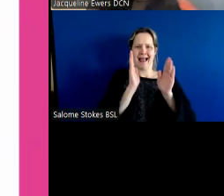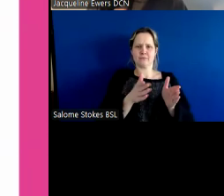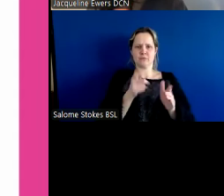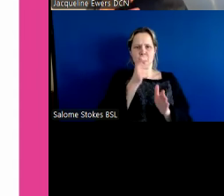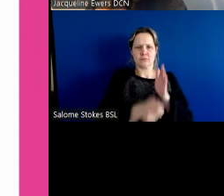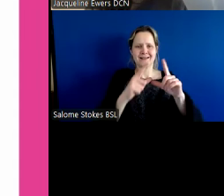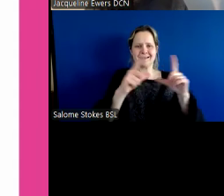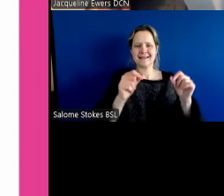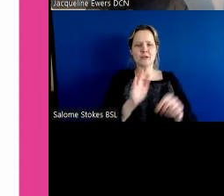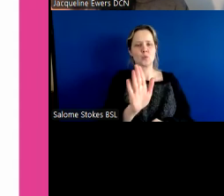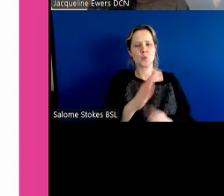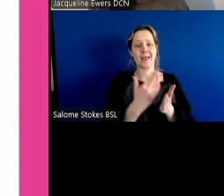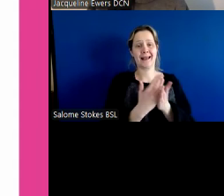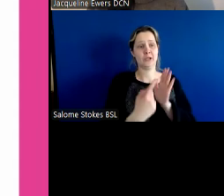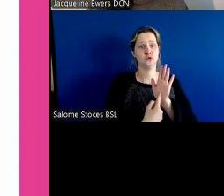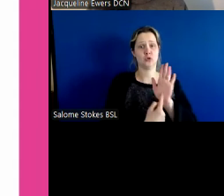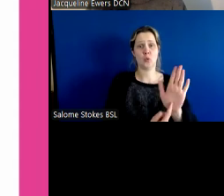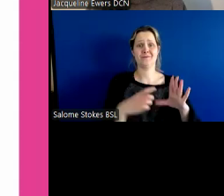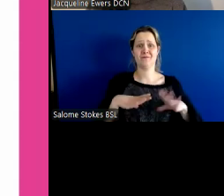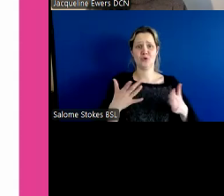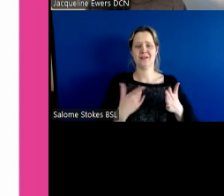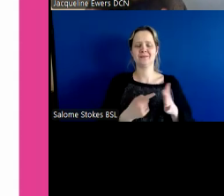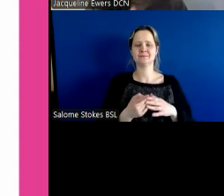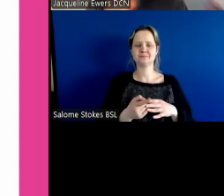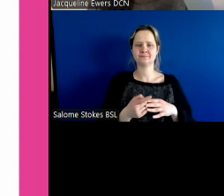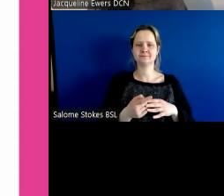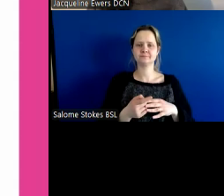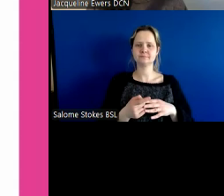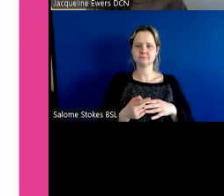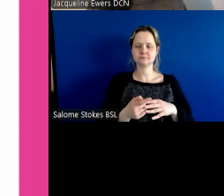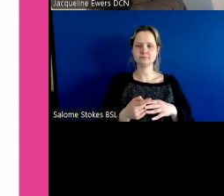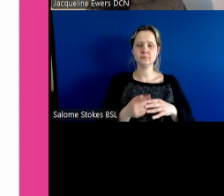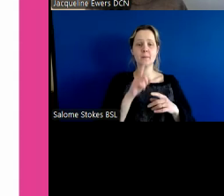but to point out the advantage of if they did book a ticket.